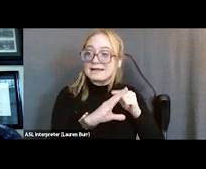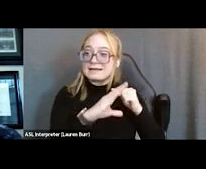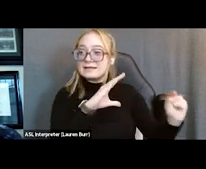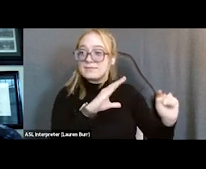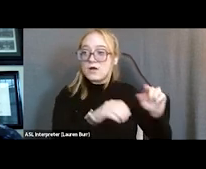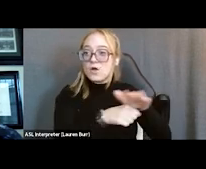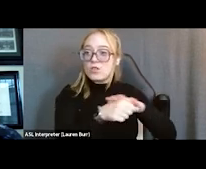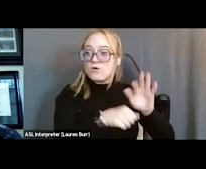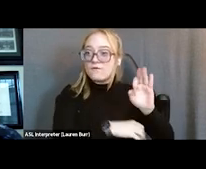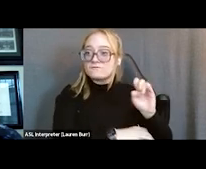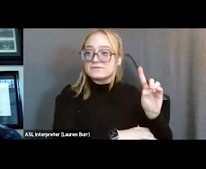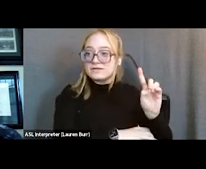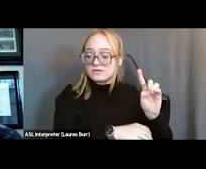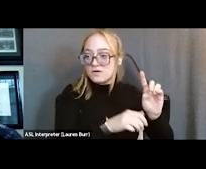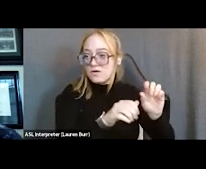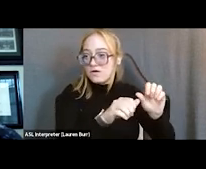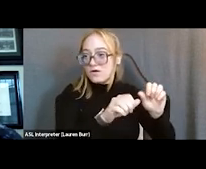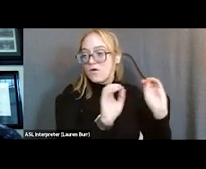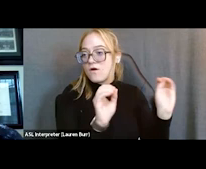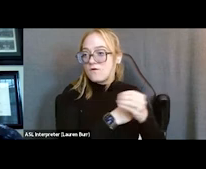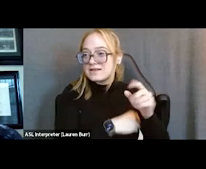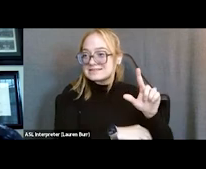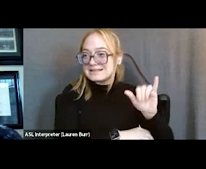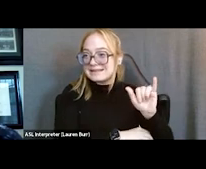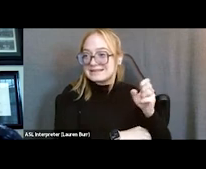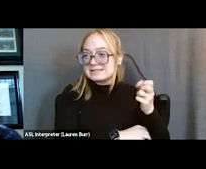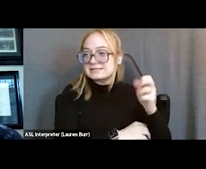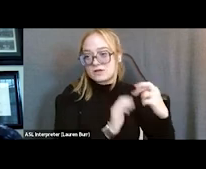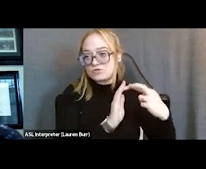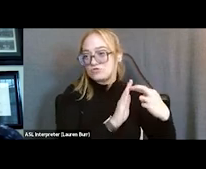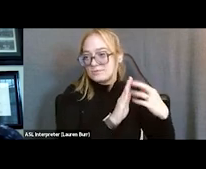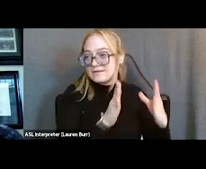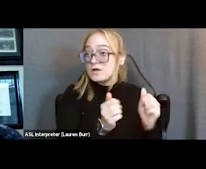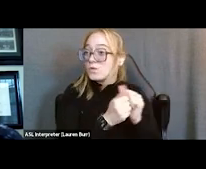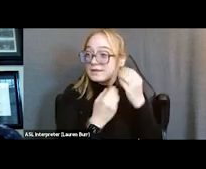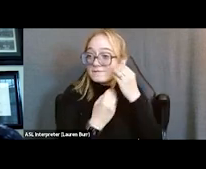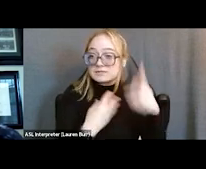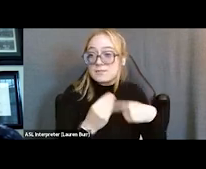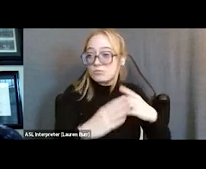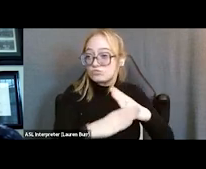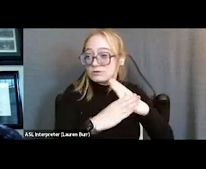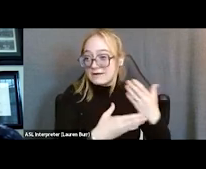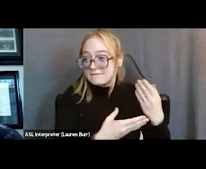liaison with the information about the protective filing. I also sent information about the date first,